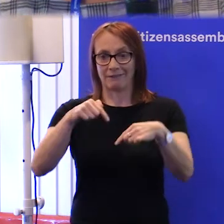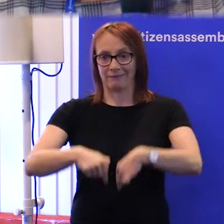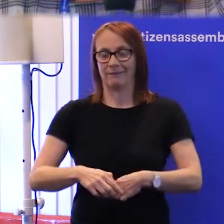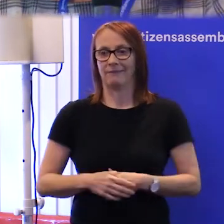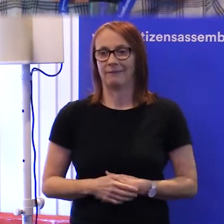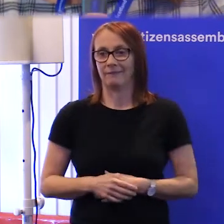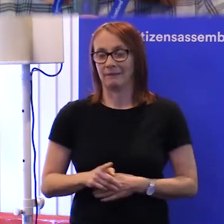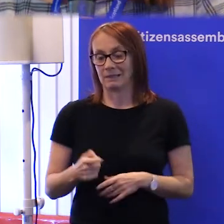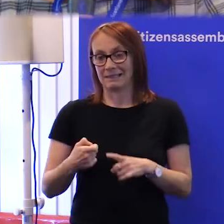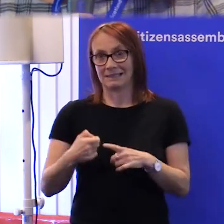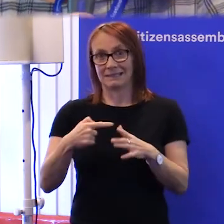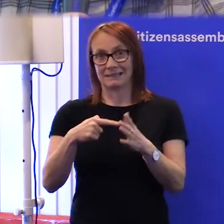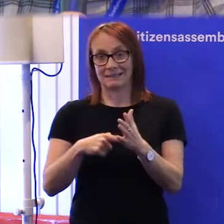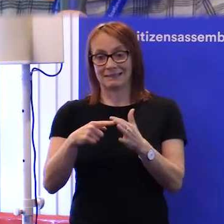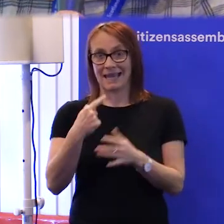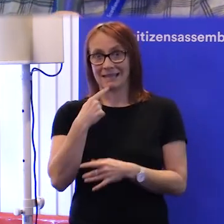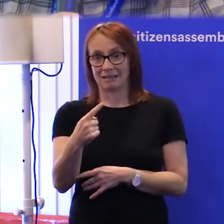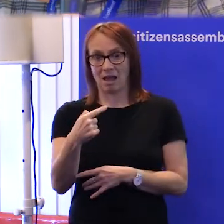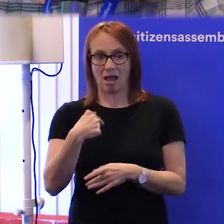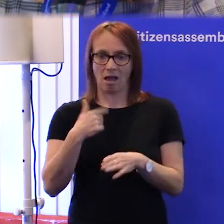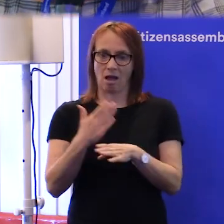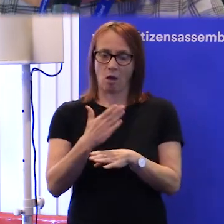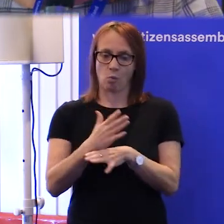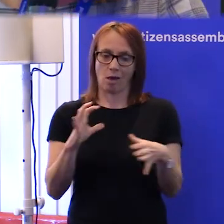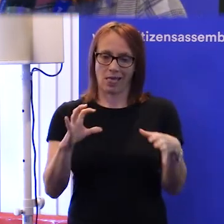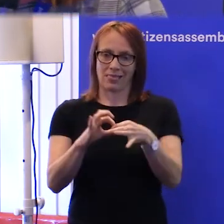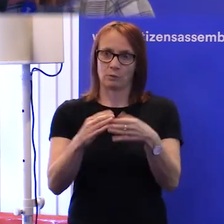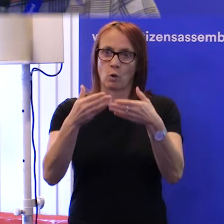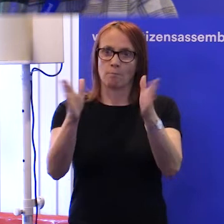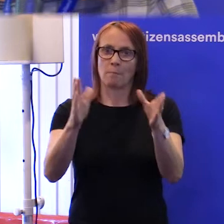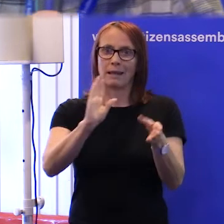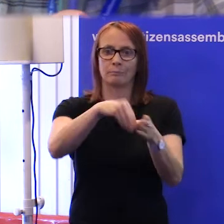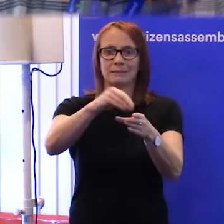much as Kate said work around this idea of public participation and deliberation